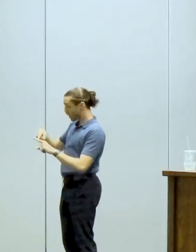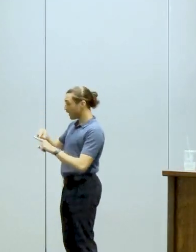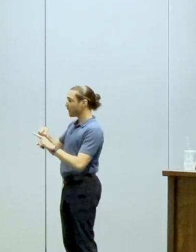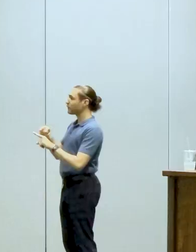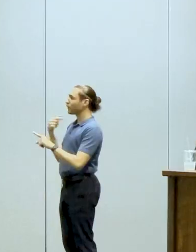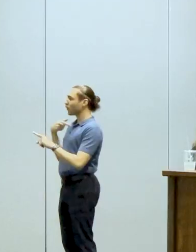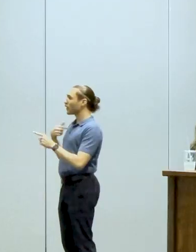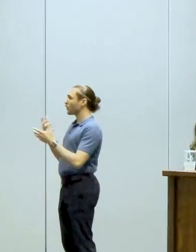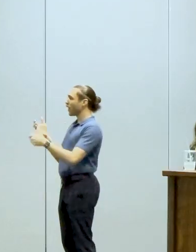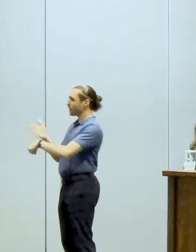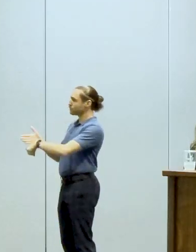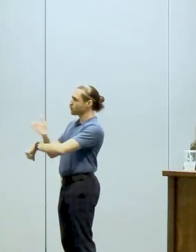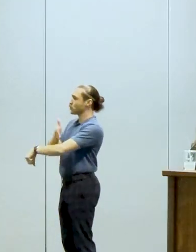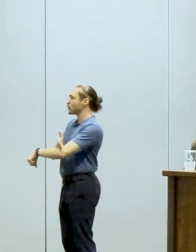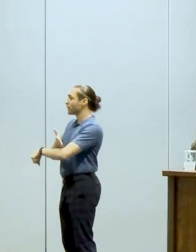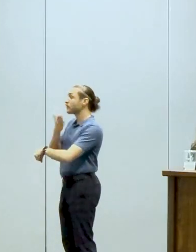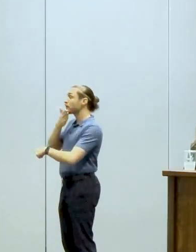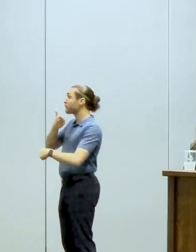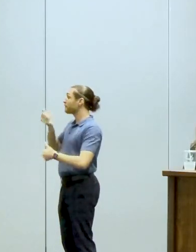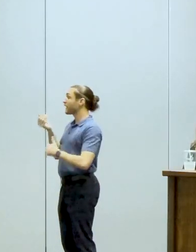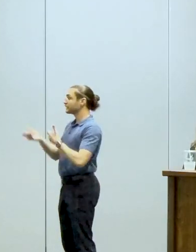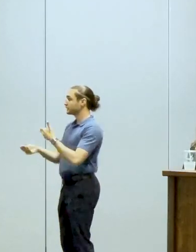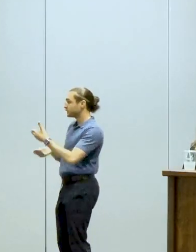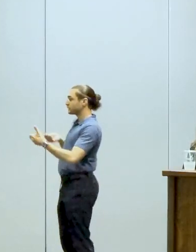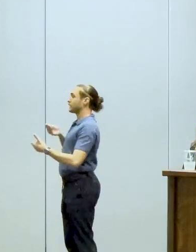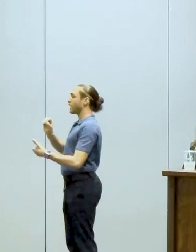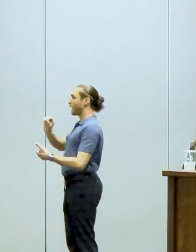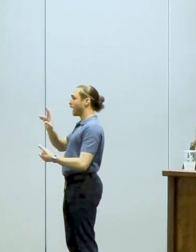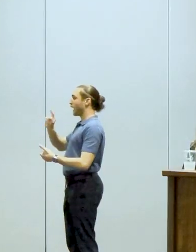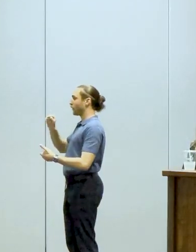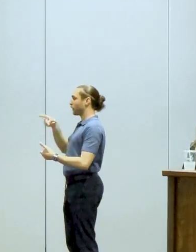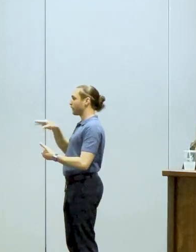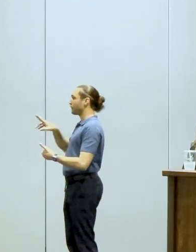what we're going to talk about today. So at the heart of this